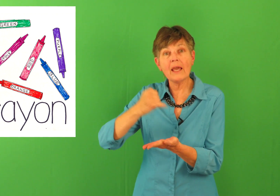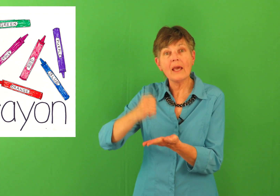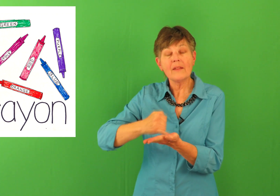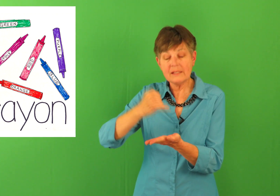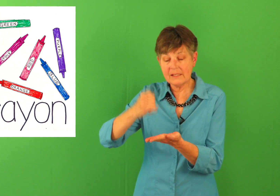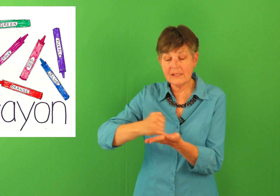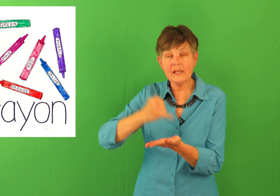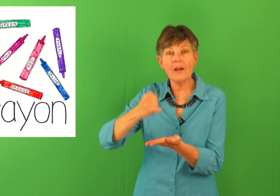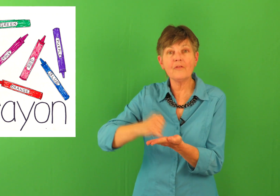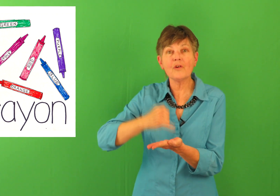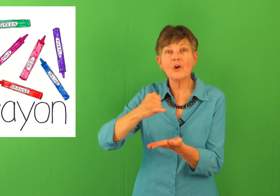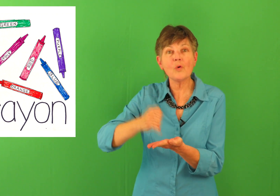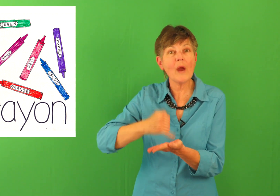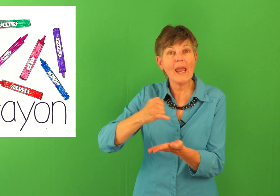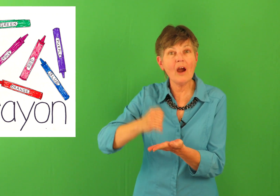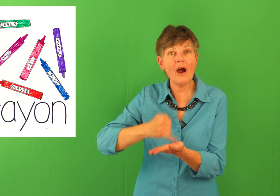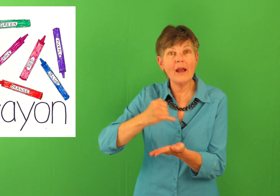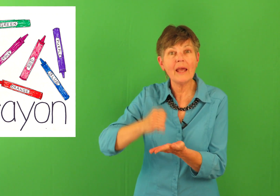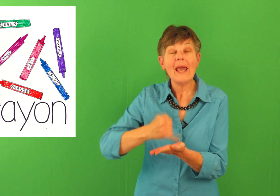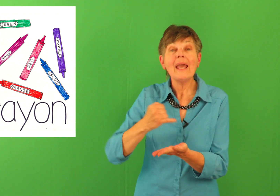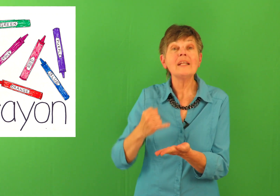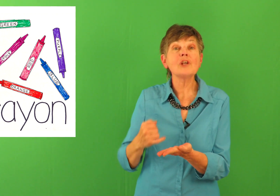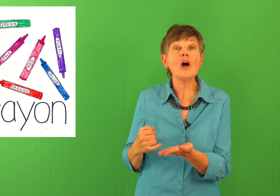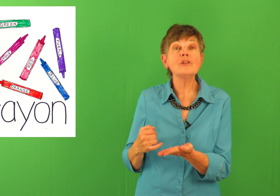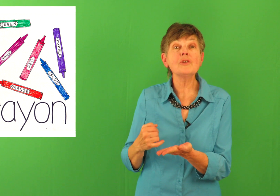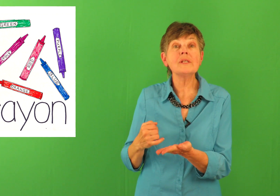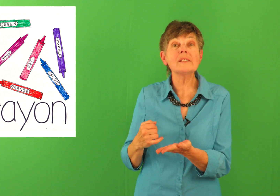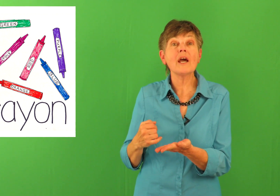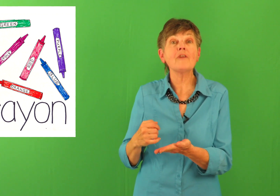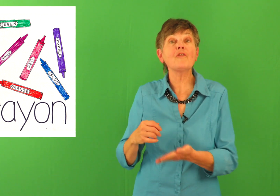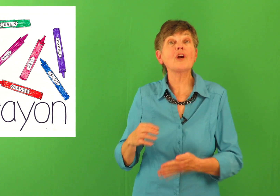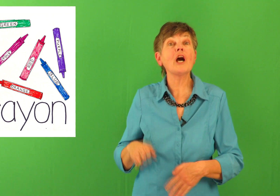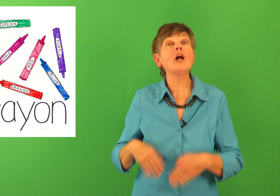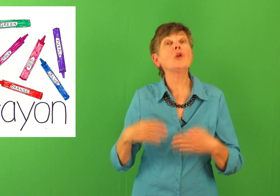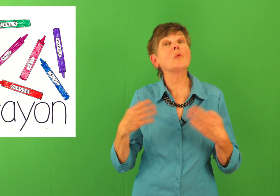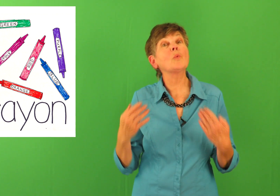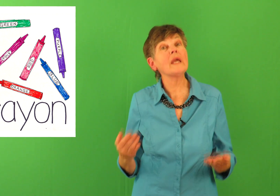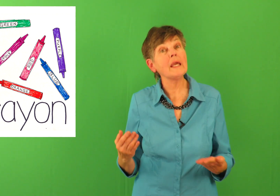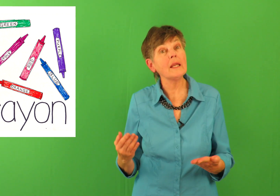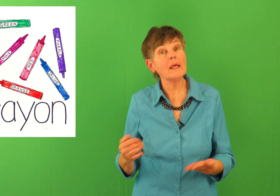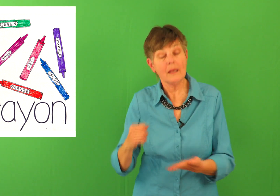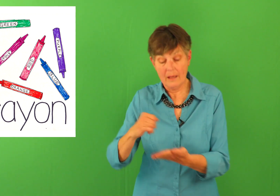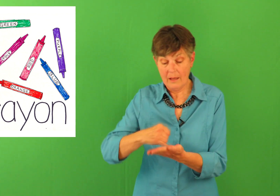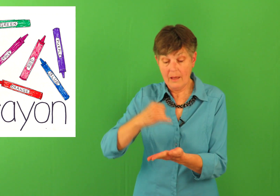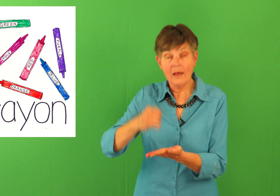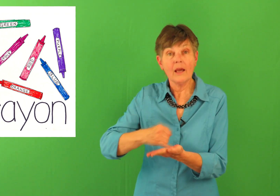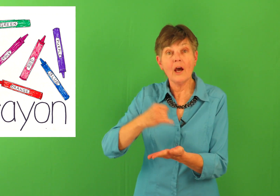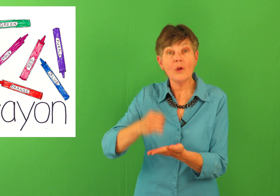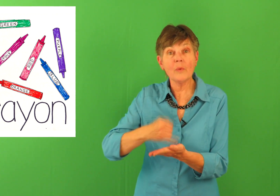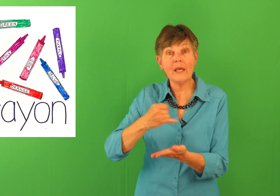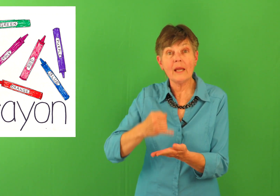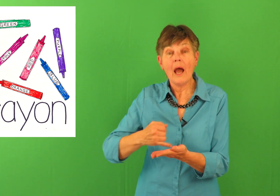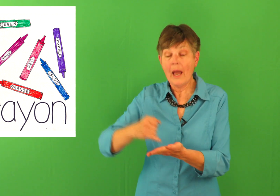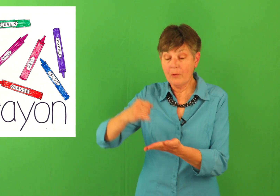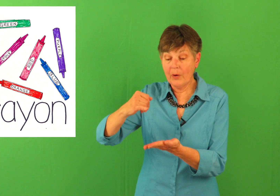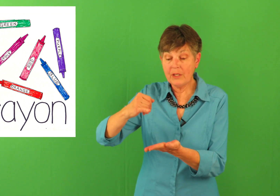this is a sign for a crayon it's also the sign for coloring coloring I'm going